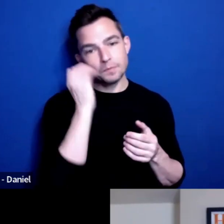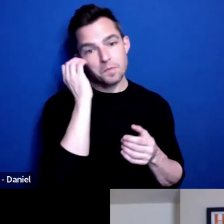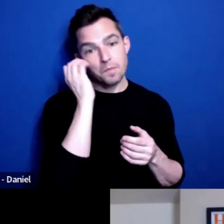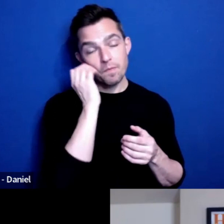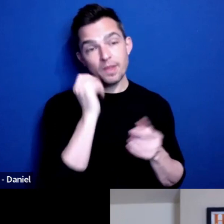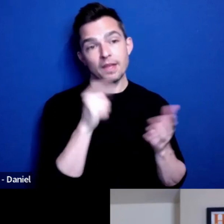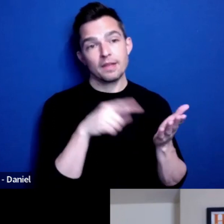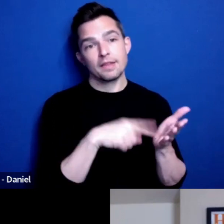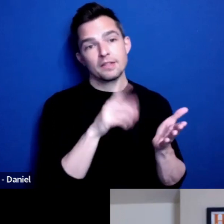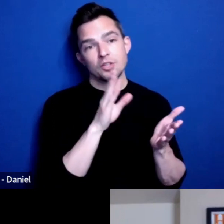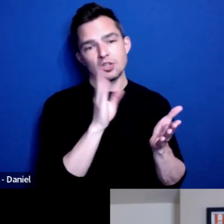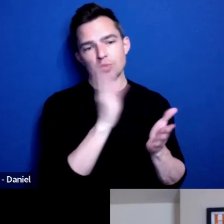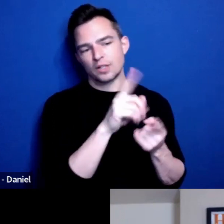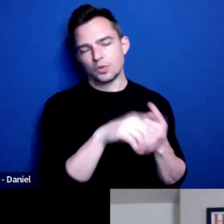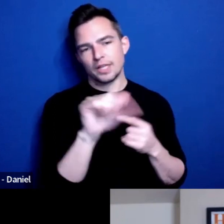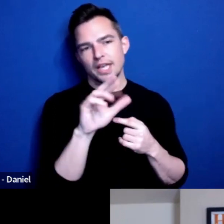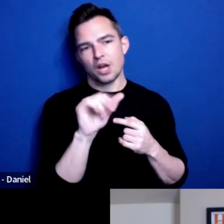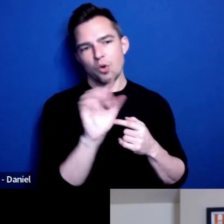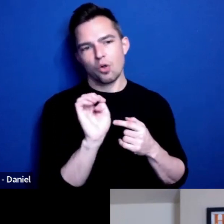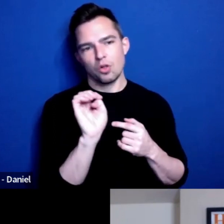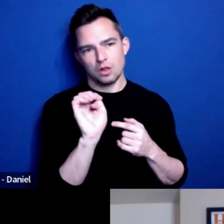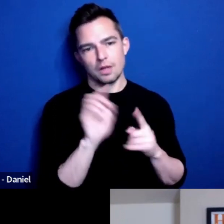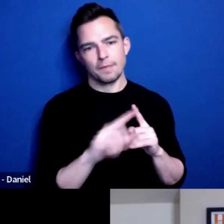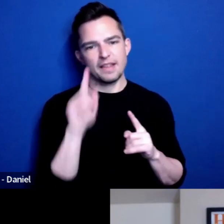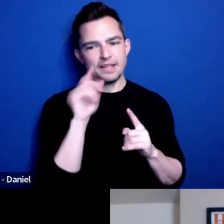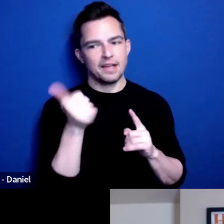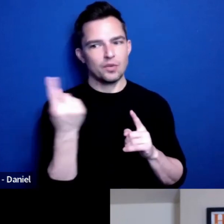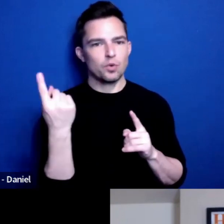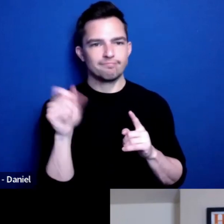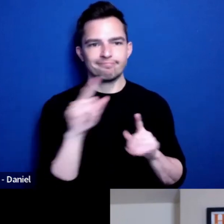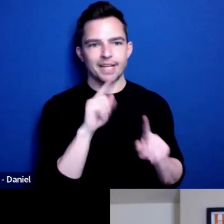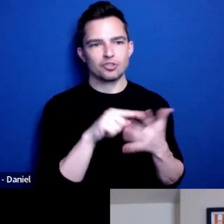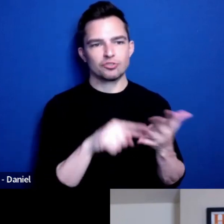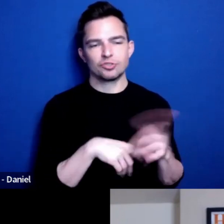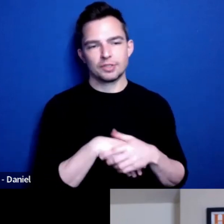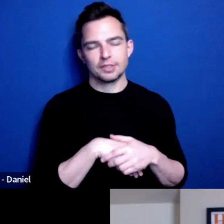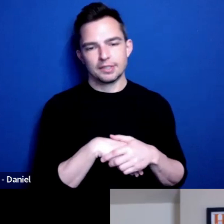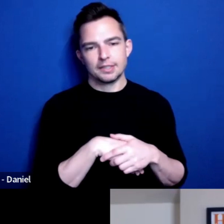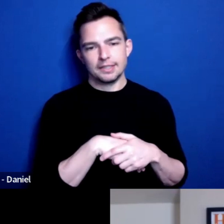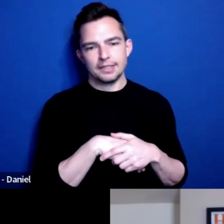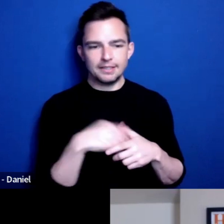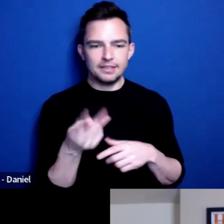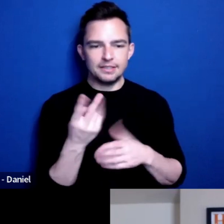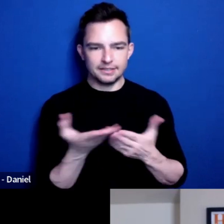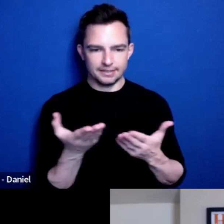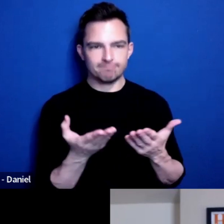was directed to Carole, but I'm thinking anybody can answer the question. Actually, a couple of these were. So what are your